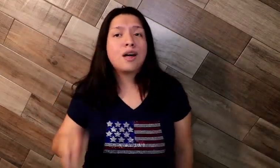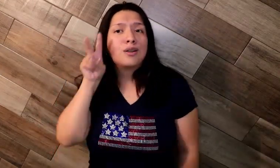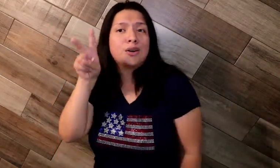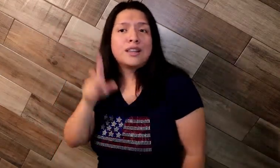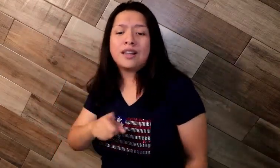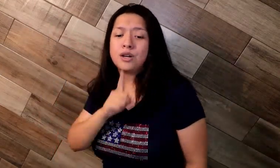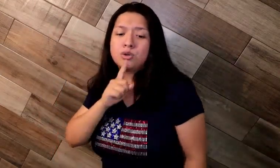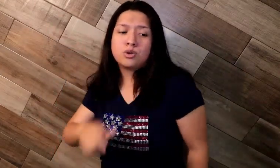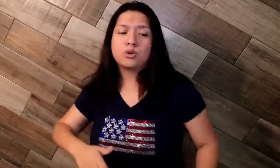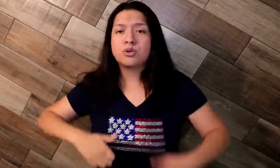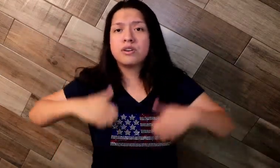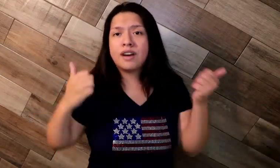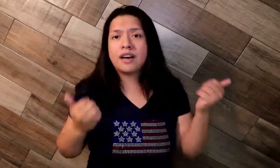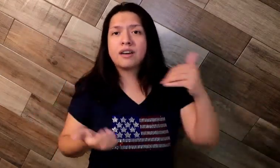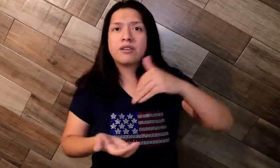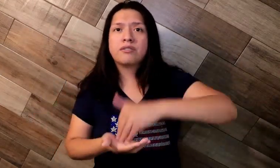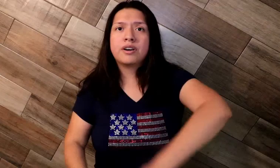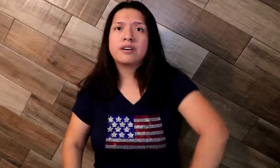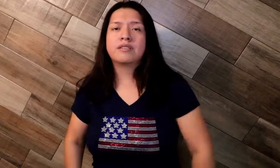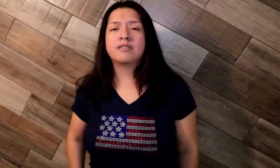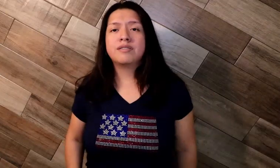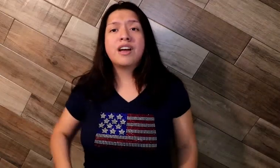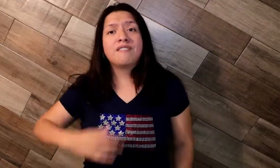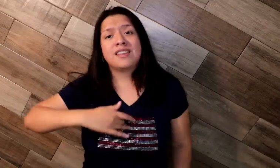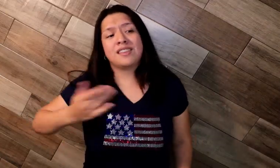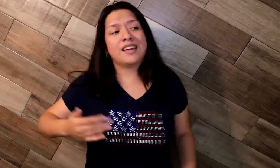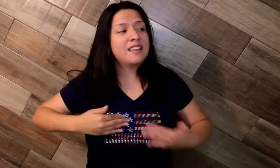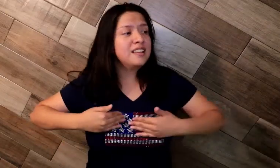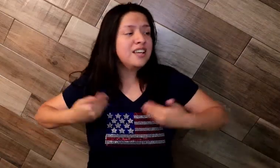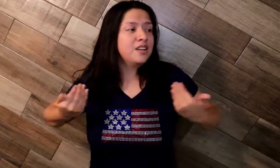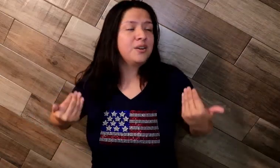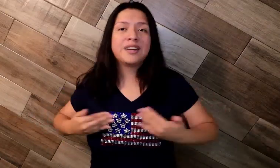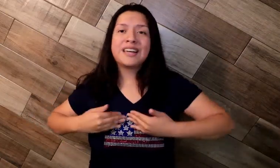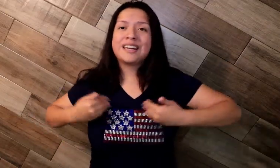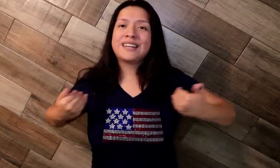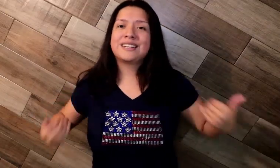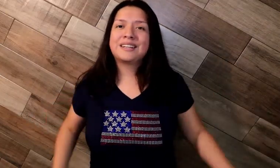Looking like a true survivor, feeling like a little kid